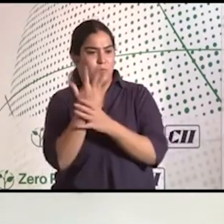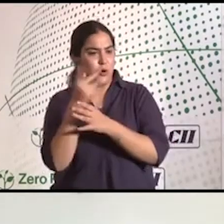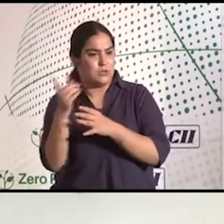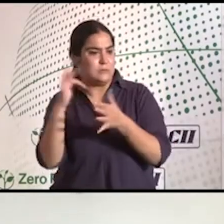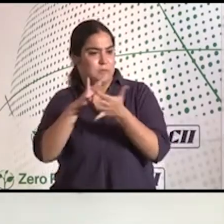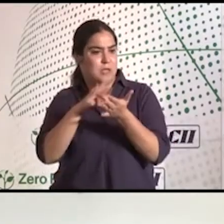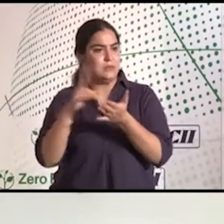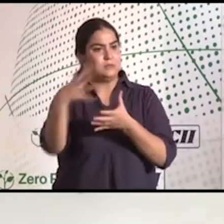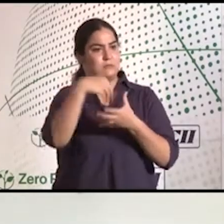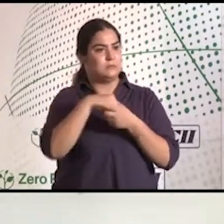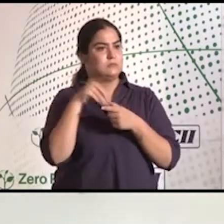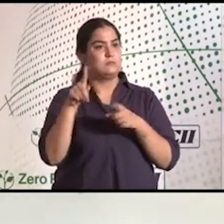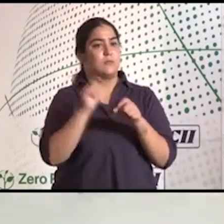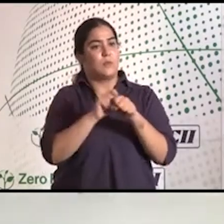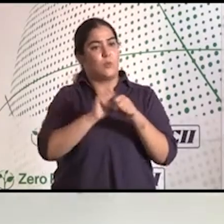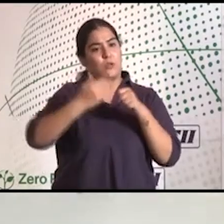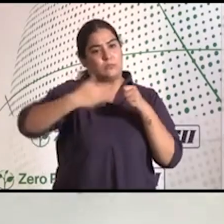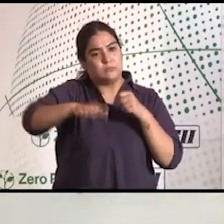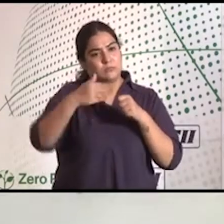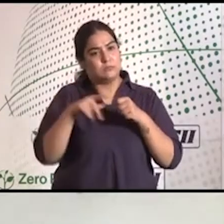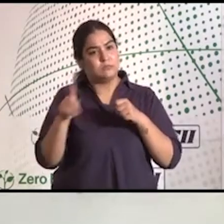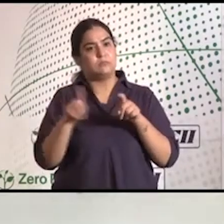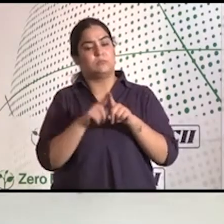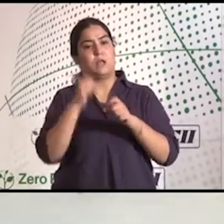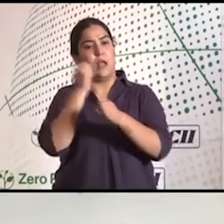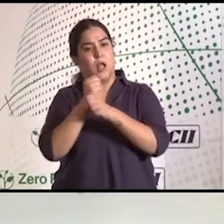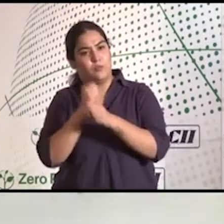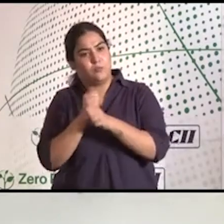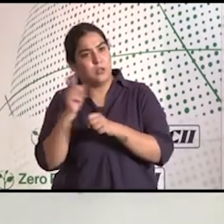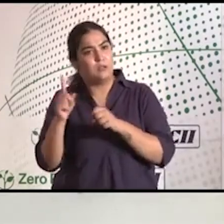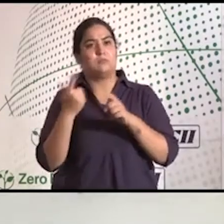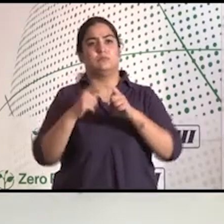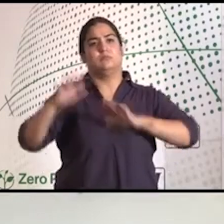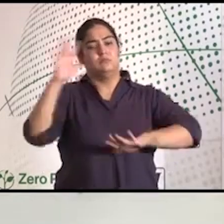employment, working with corporations, governments, higher education,